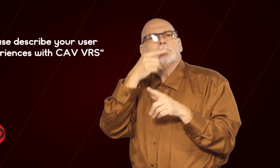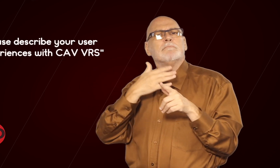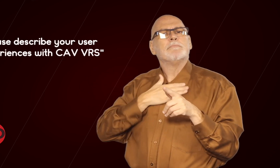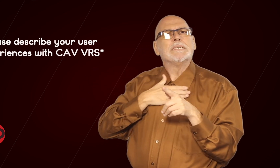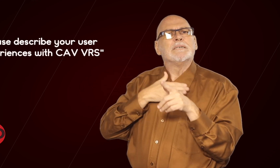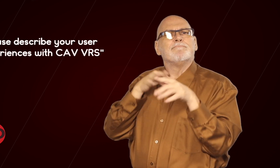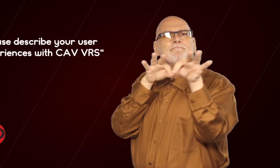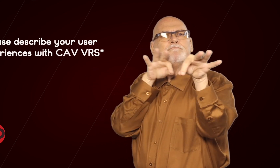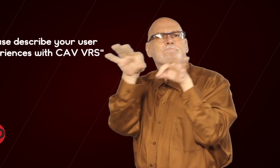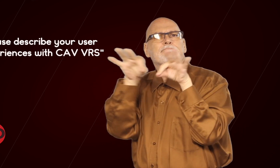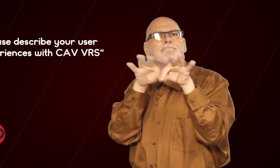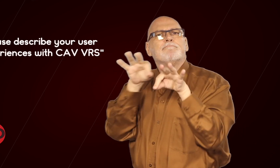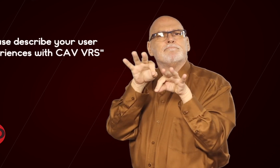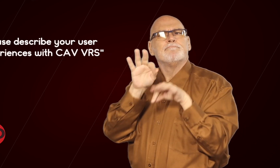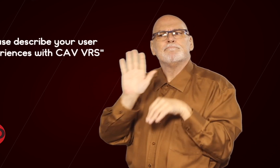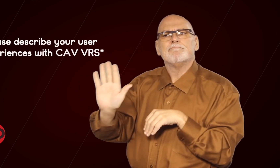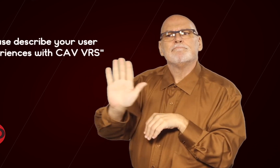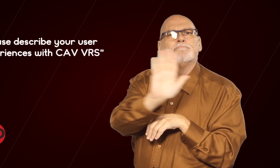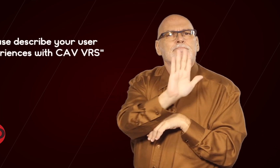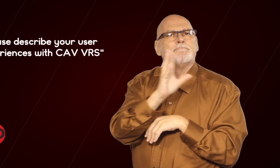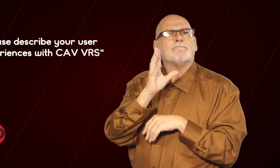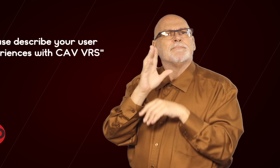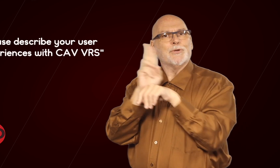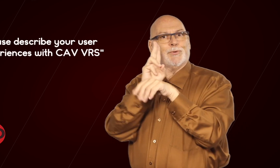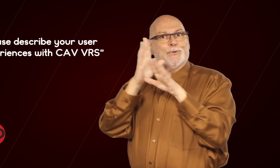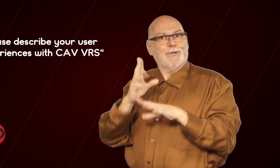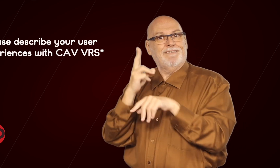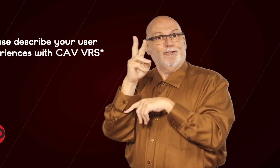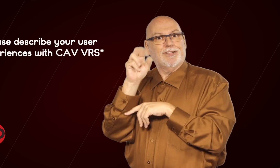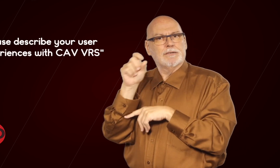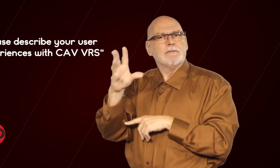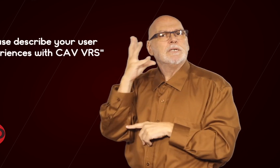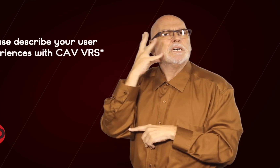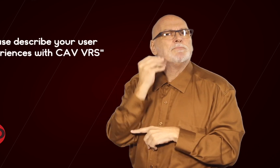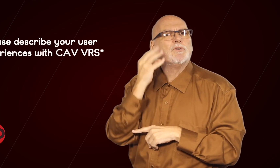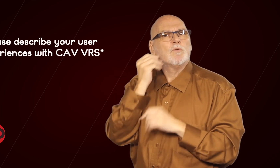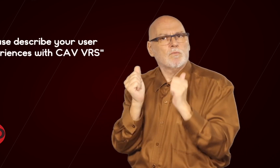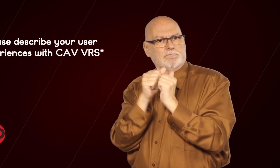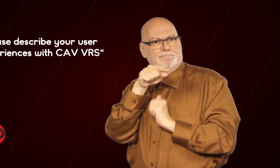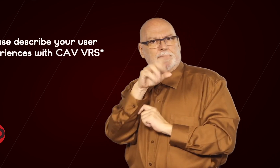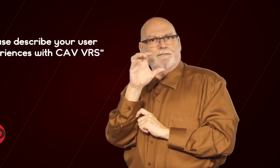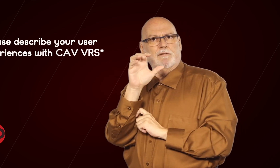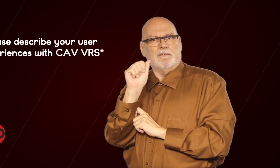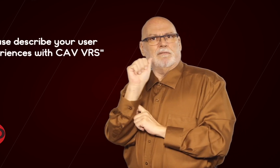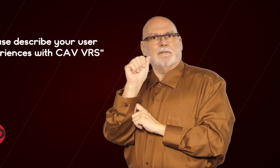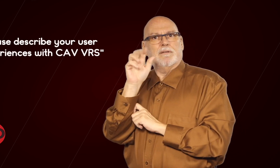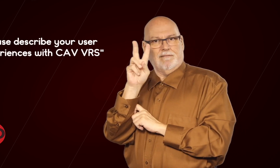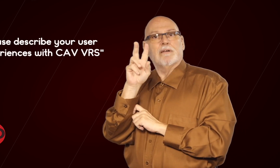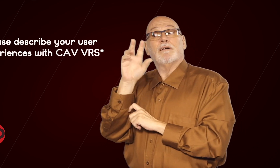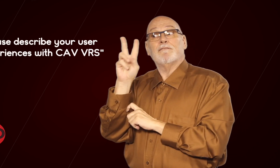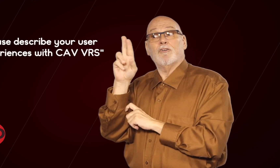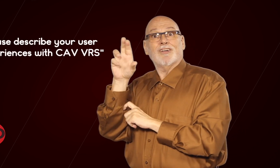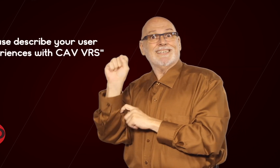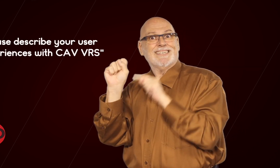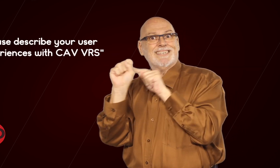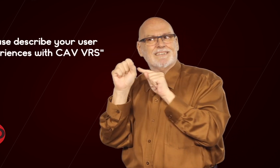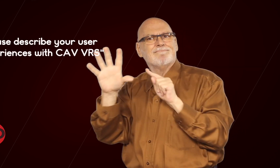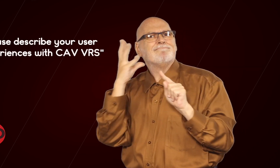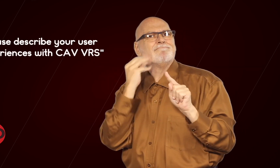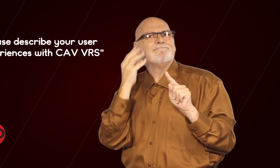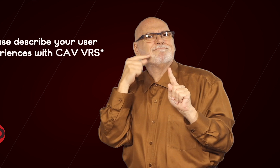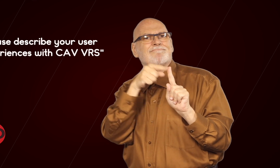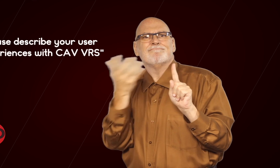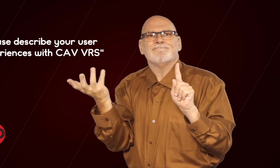"Please describe user experiences with CAV VRS".